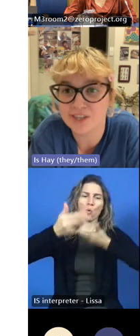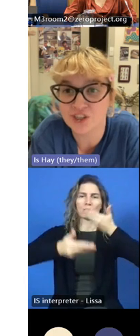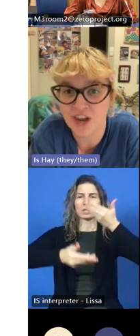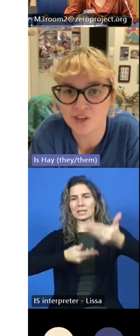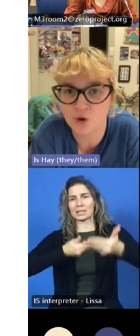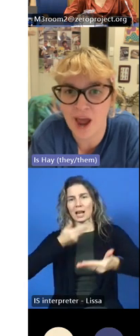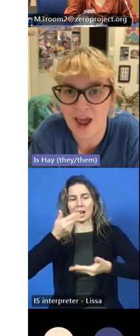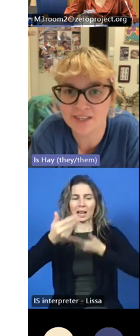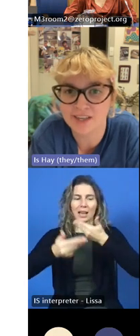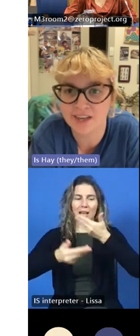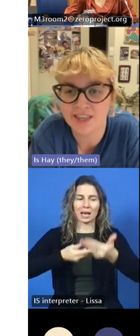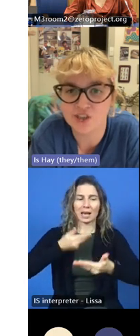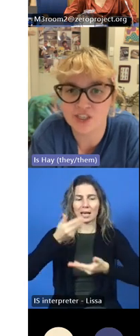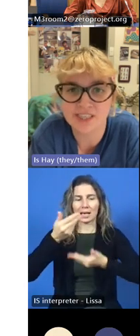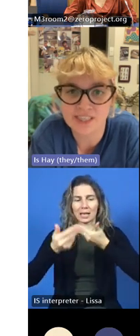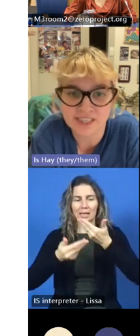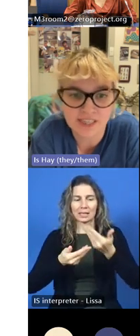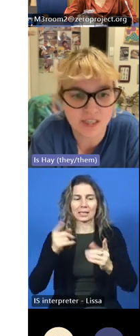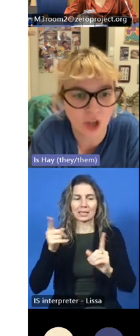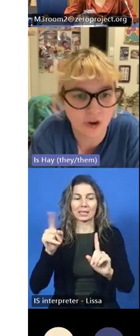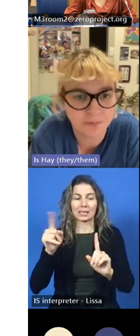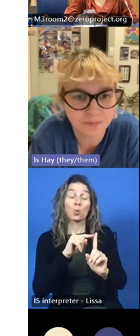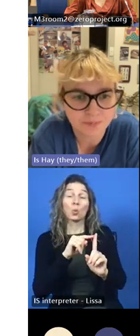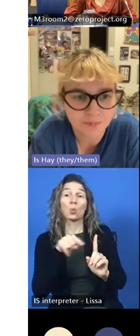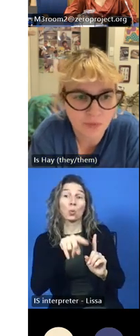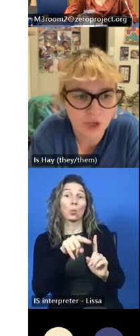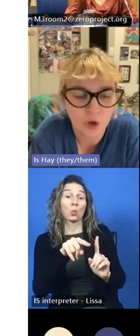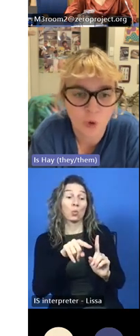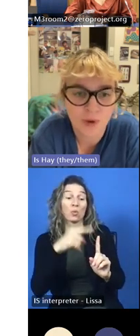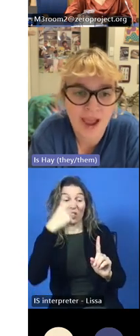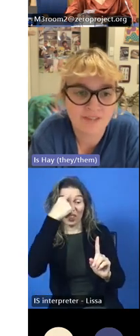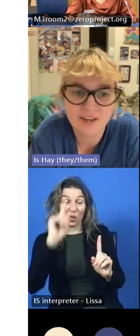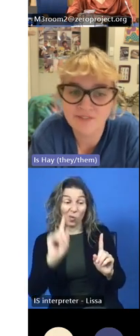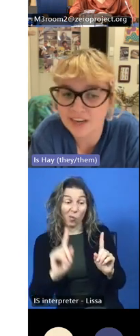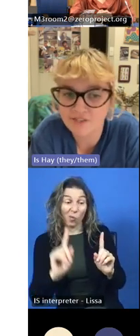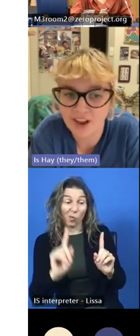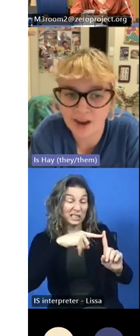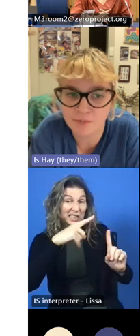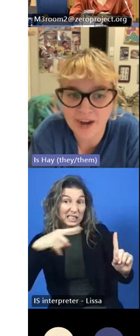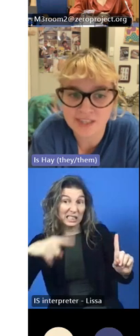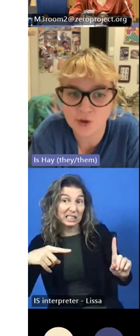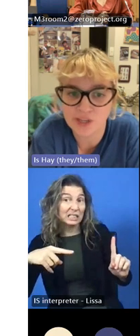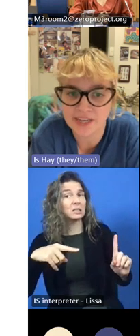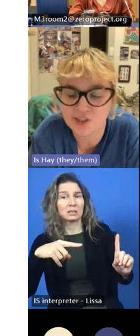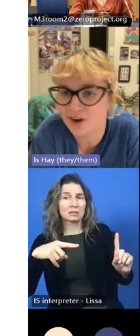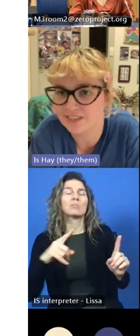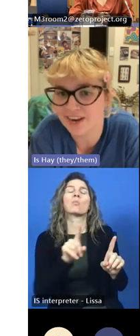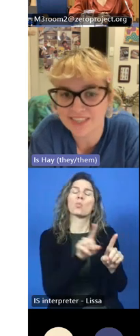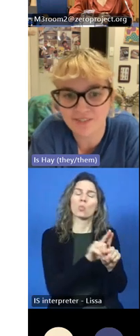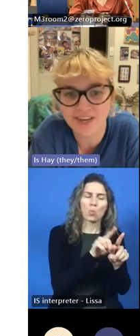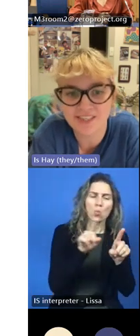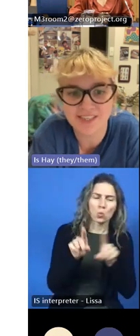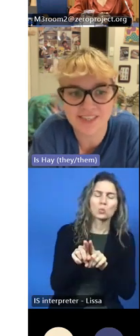someone to change or act than just statistics alone. We have innovative and practical activities